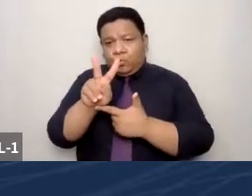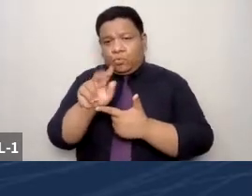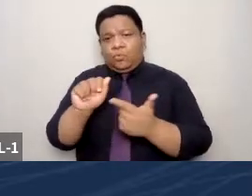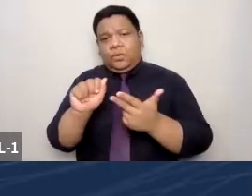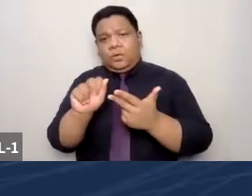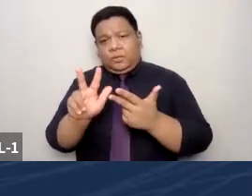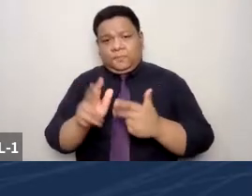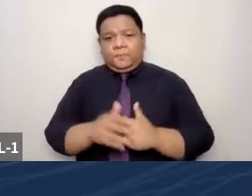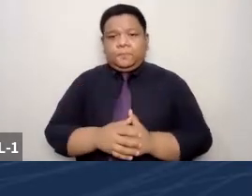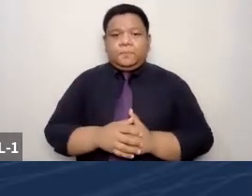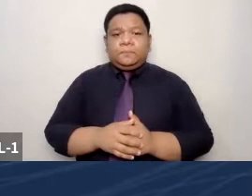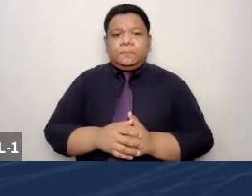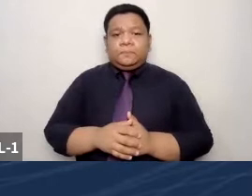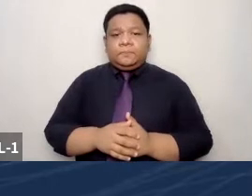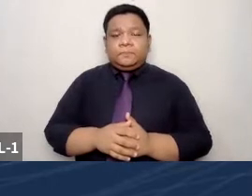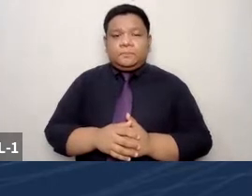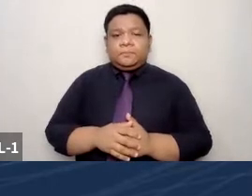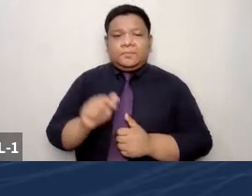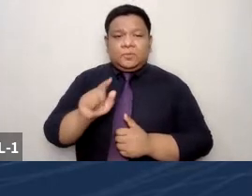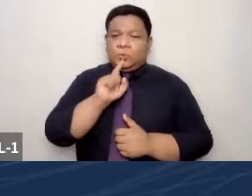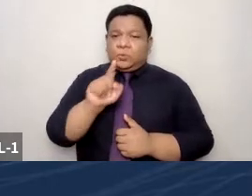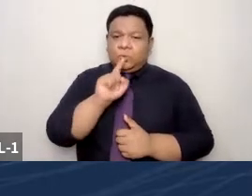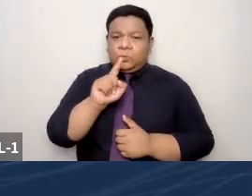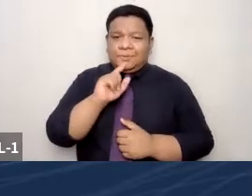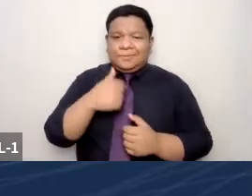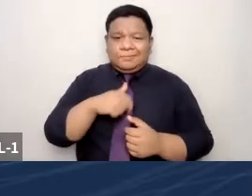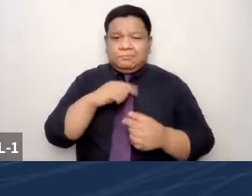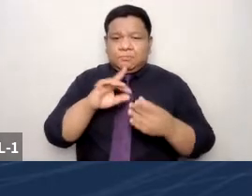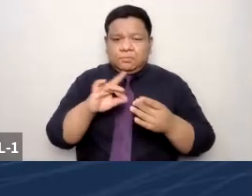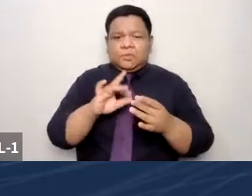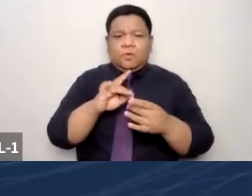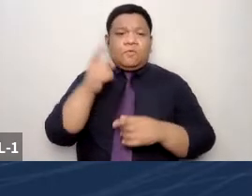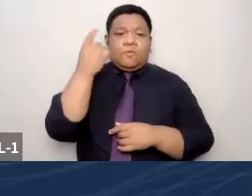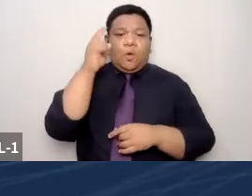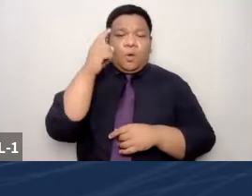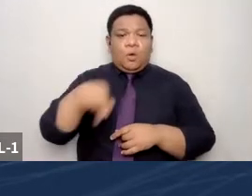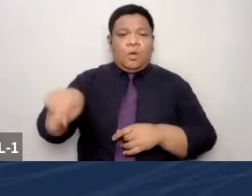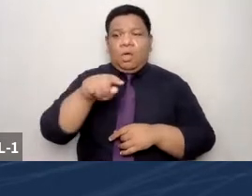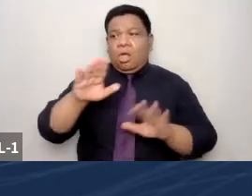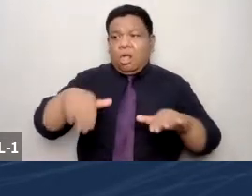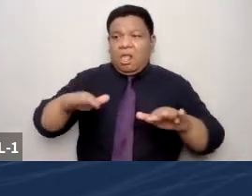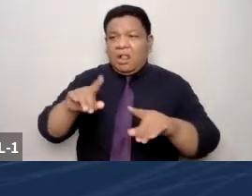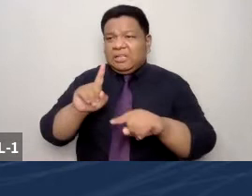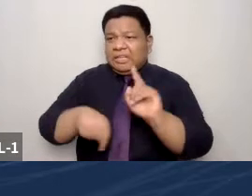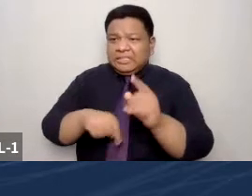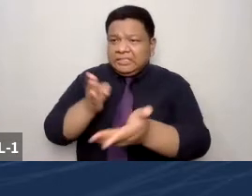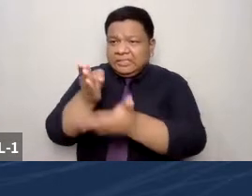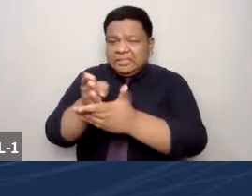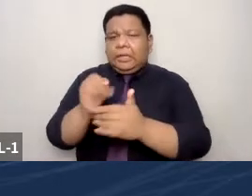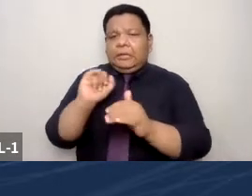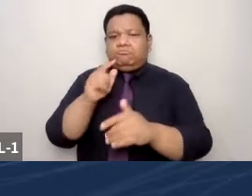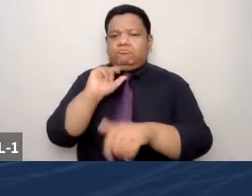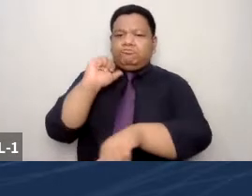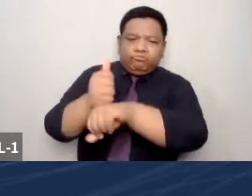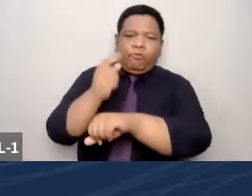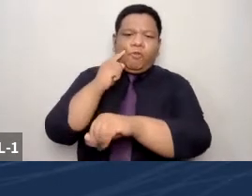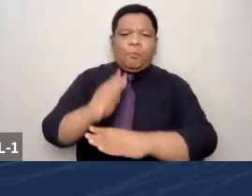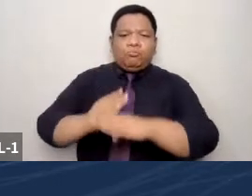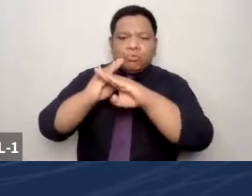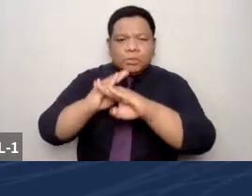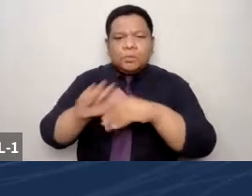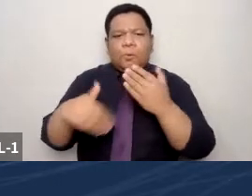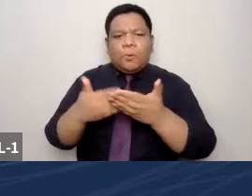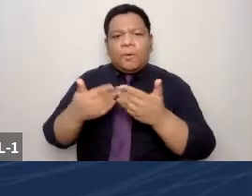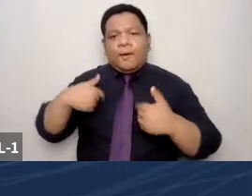This is really what we’re saying to reach the unreached and protect those who need to be protected.